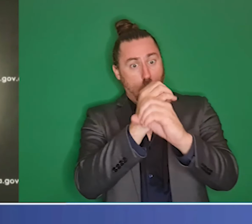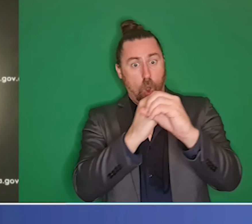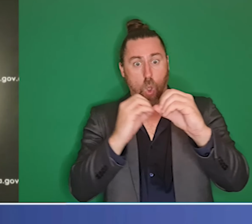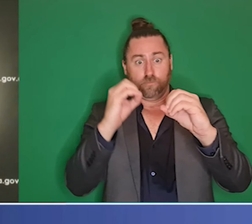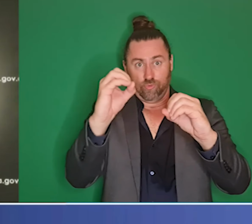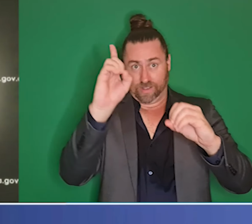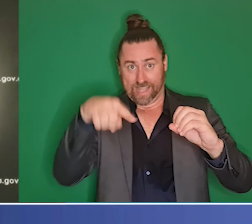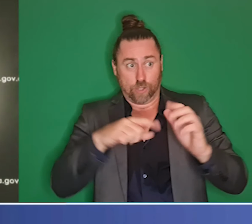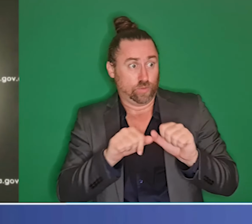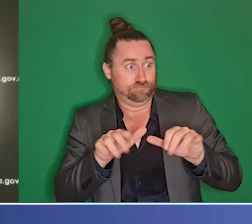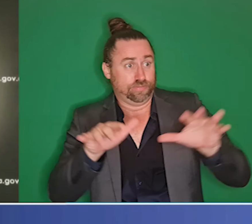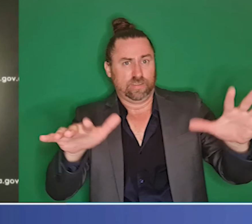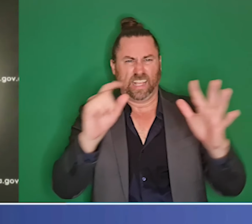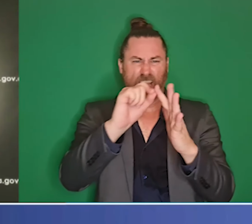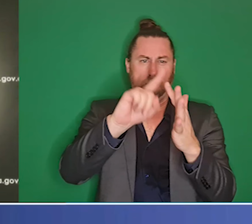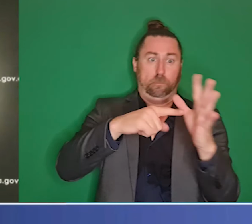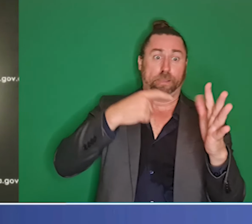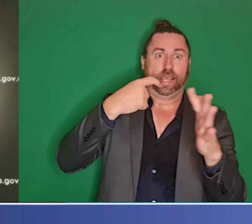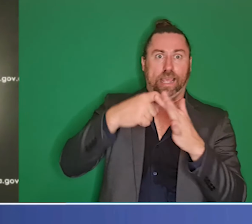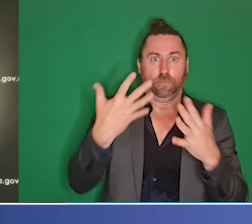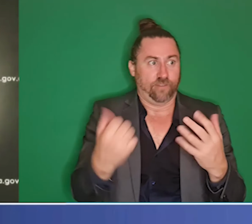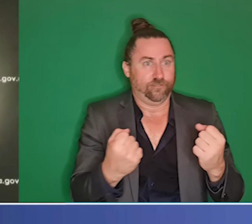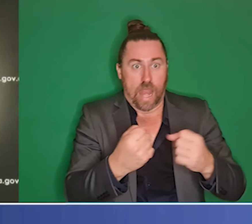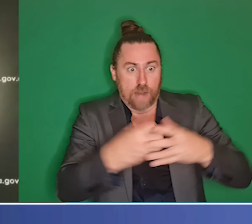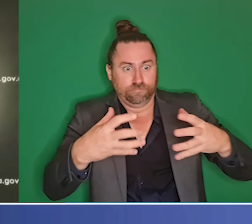and then the challenges with workforce,